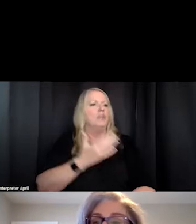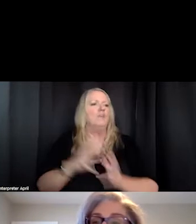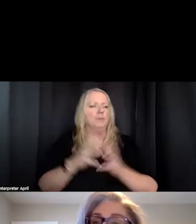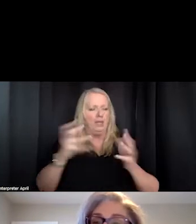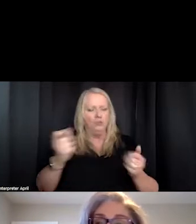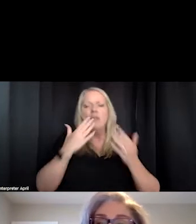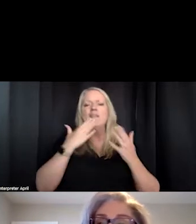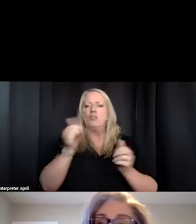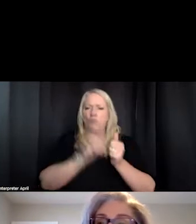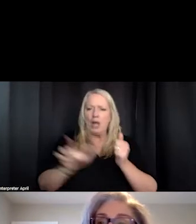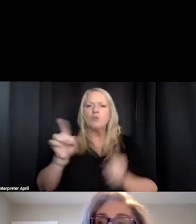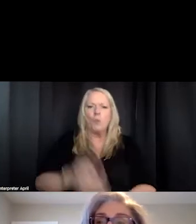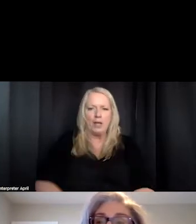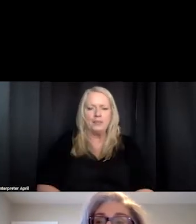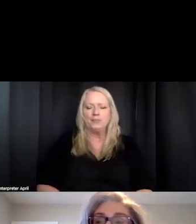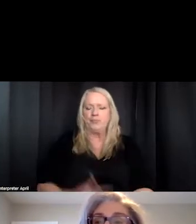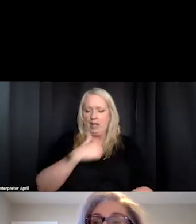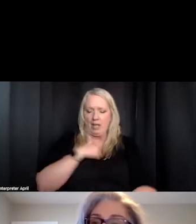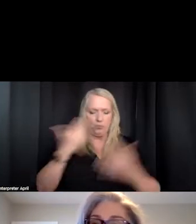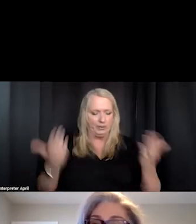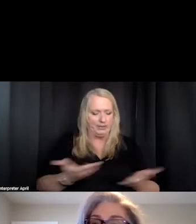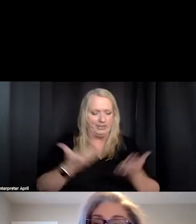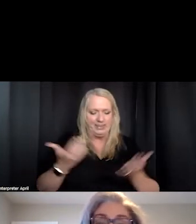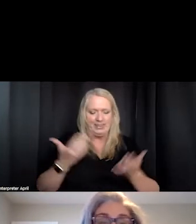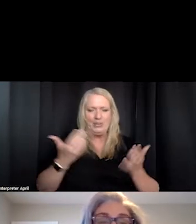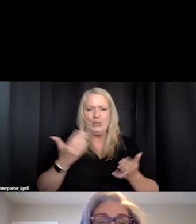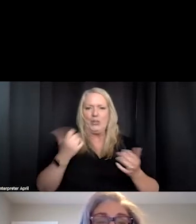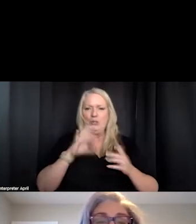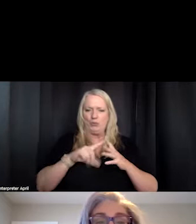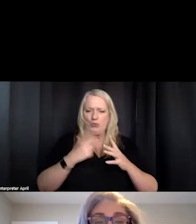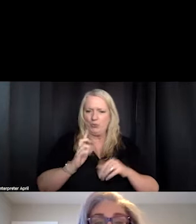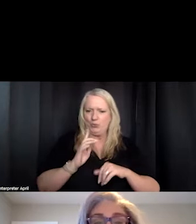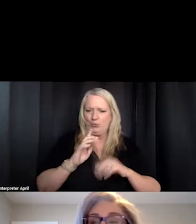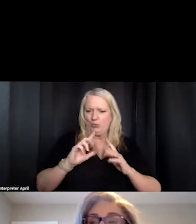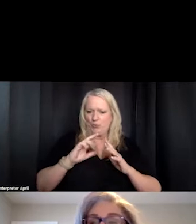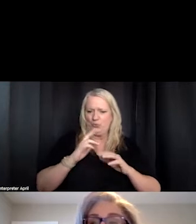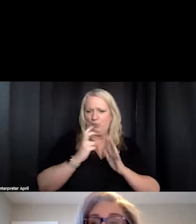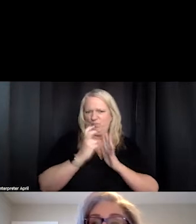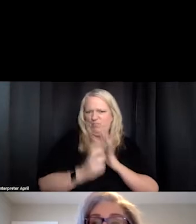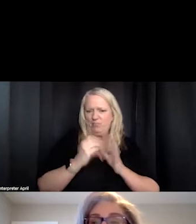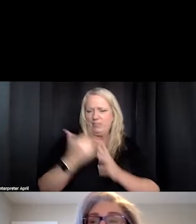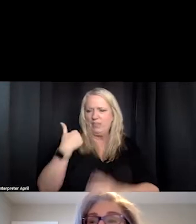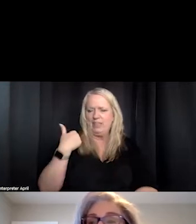EVERYONE. I WAS HERE TO GET MY TOE IN THE WATER AT CRISIS JAM A FEWS AGO TO TALK CRISIS